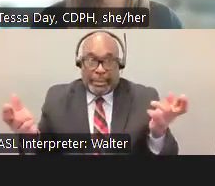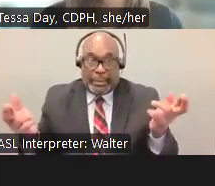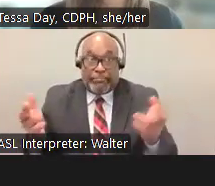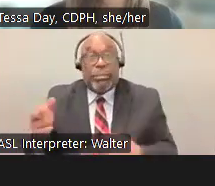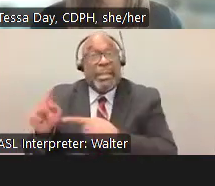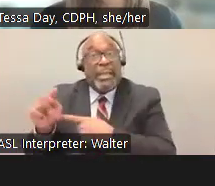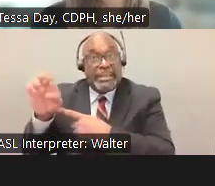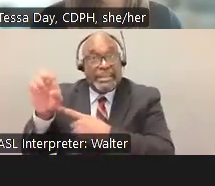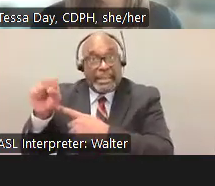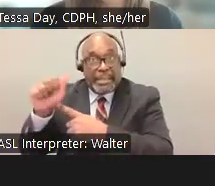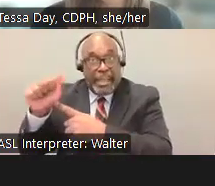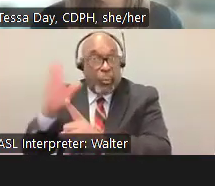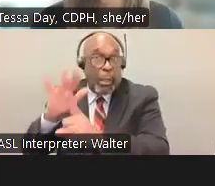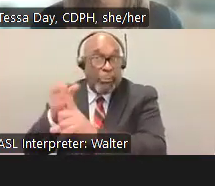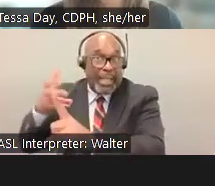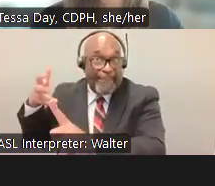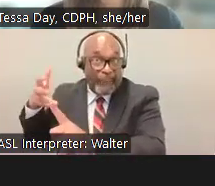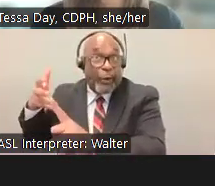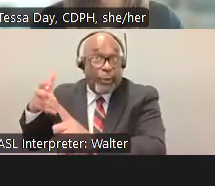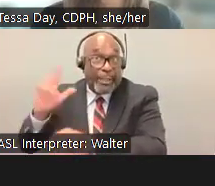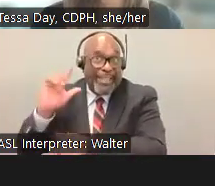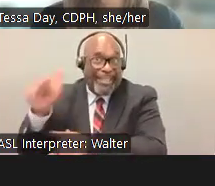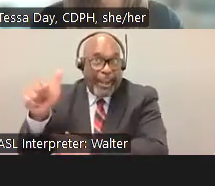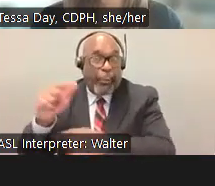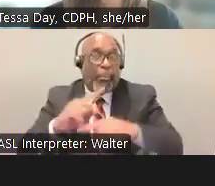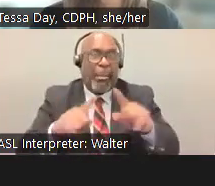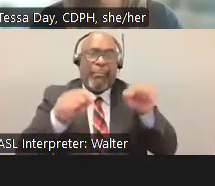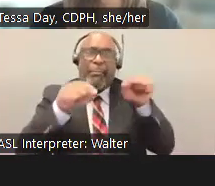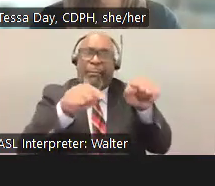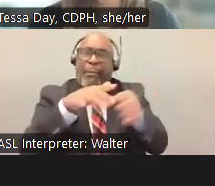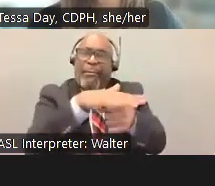13:18:35 further into these later, but 13:18:36 these neighborhood conditions do